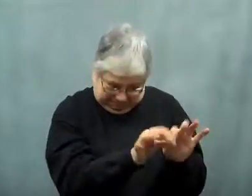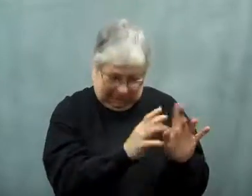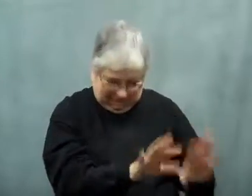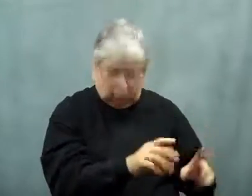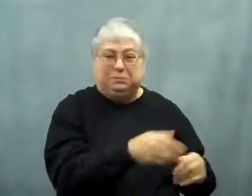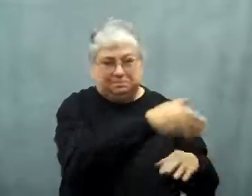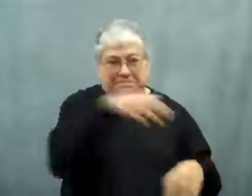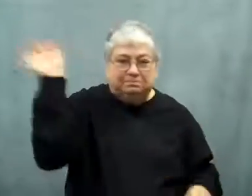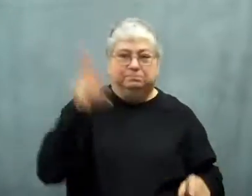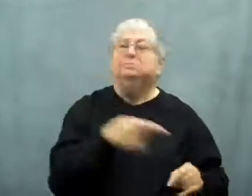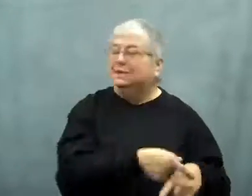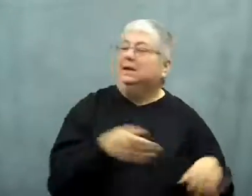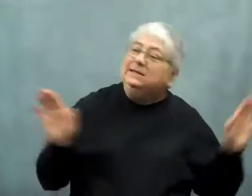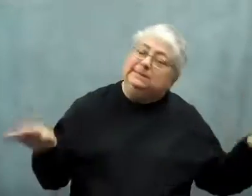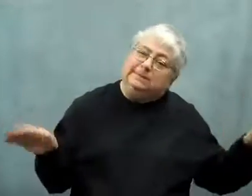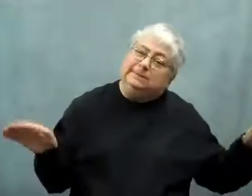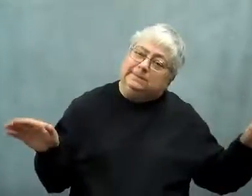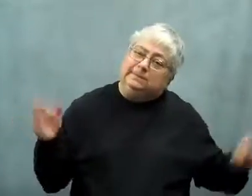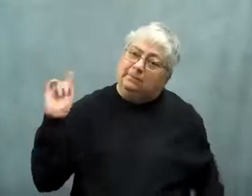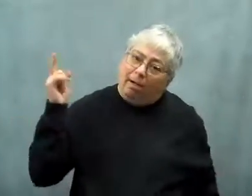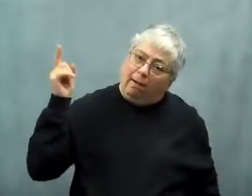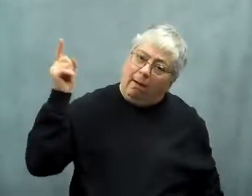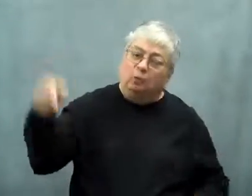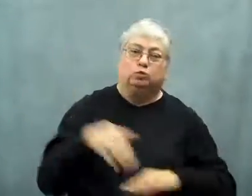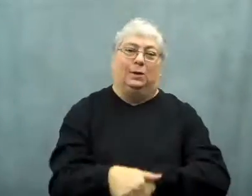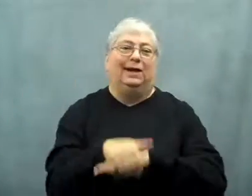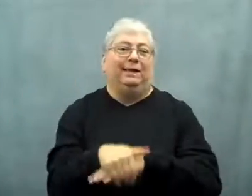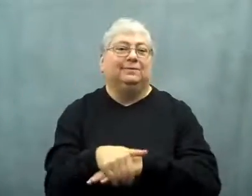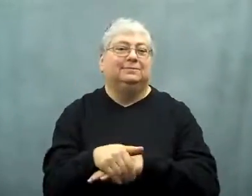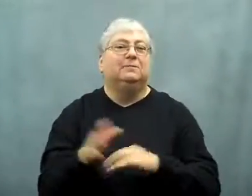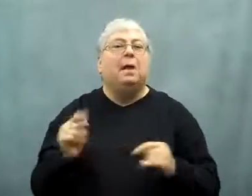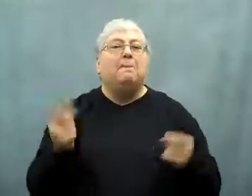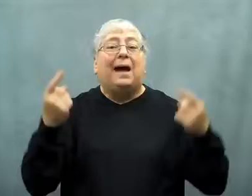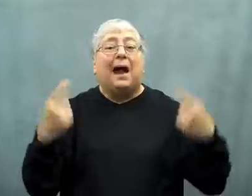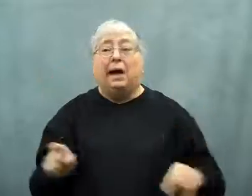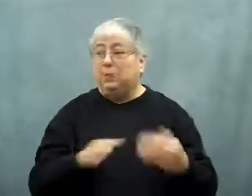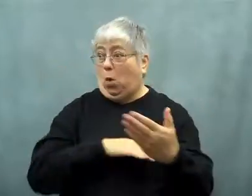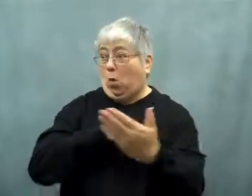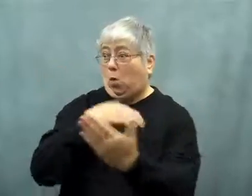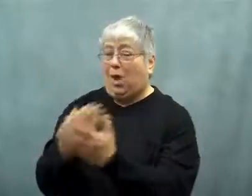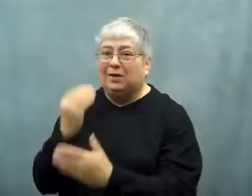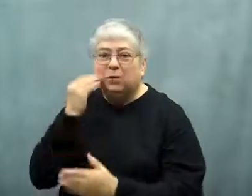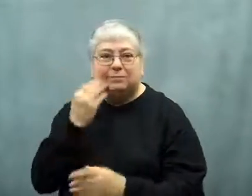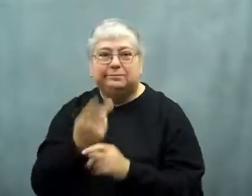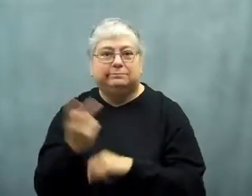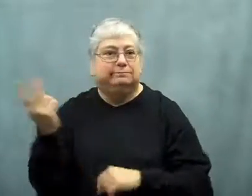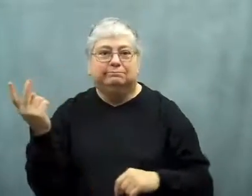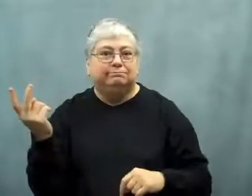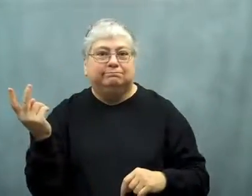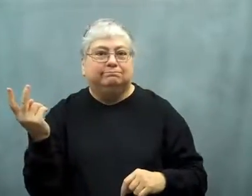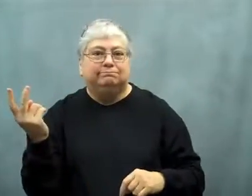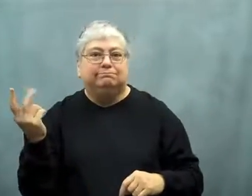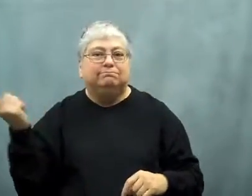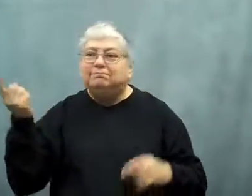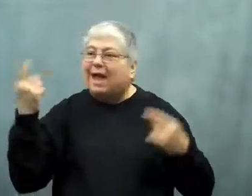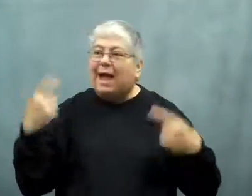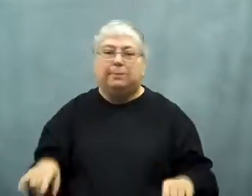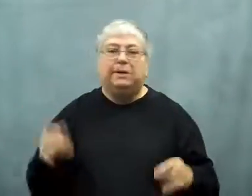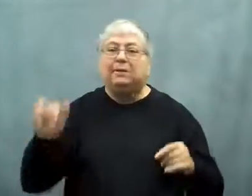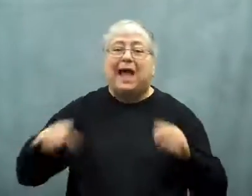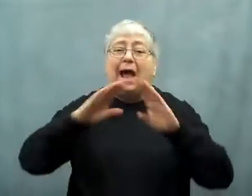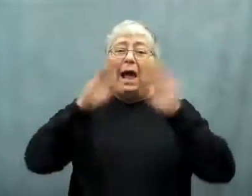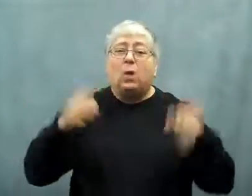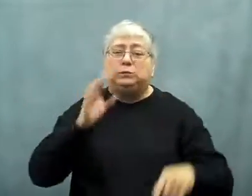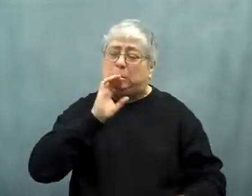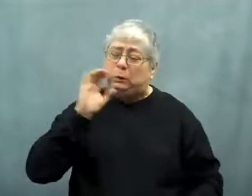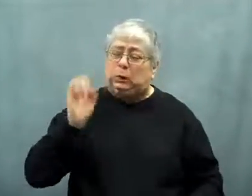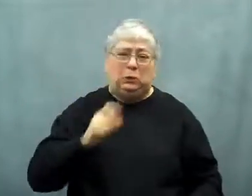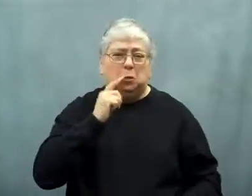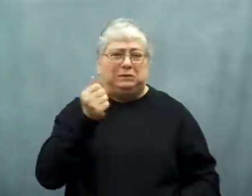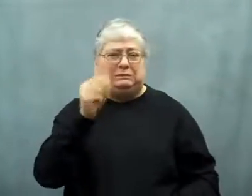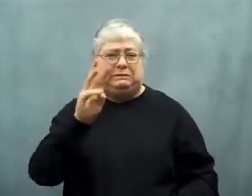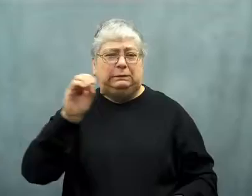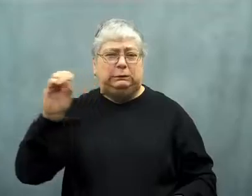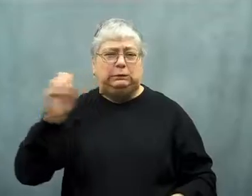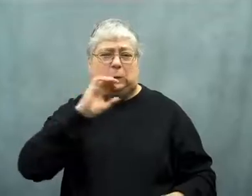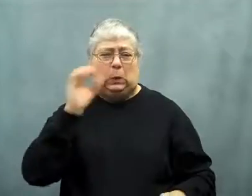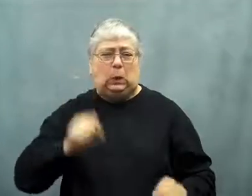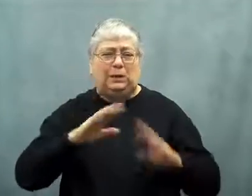They released the bird, and it flew back to England.